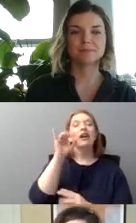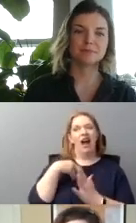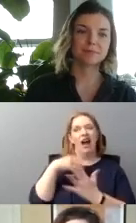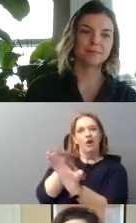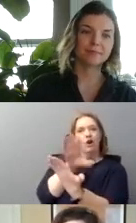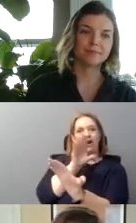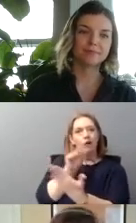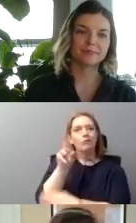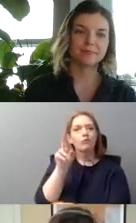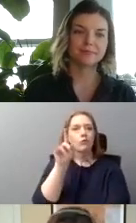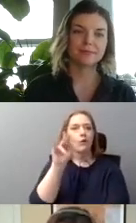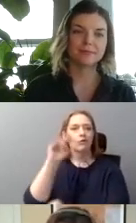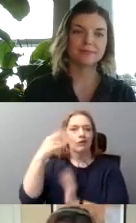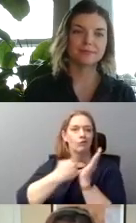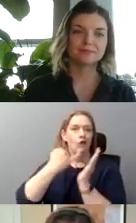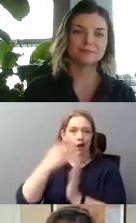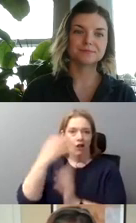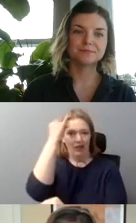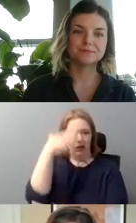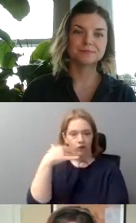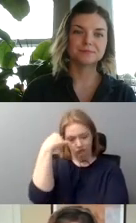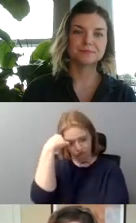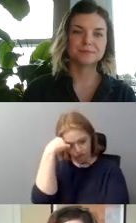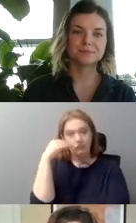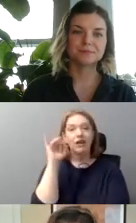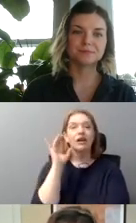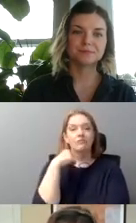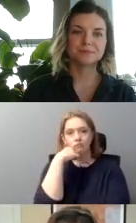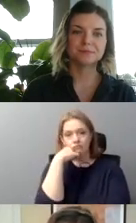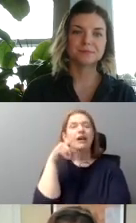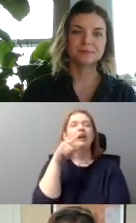Like all major cities, San Francisco boasts so many neighborhoods with unique character.